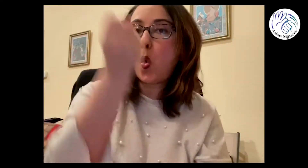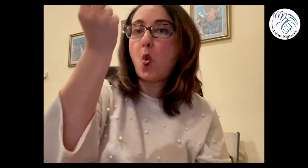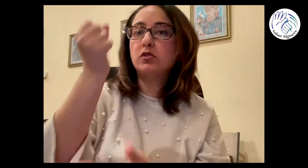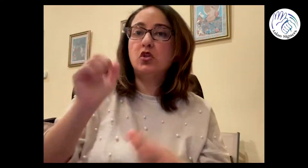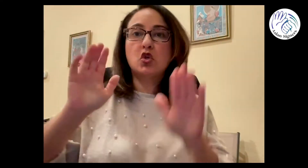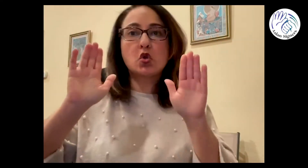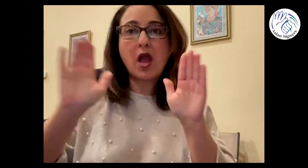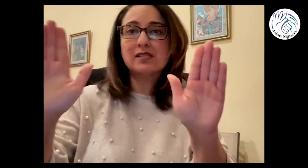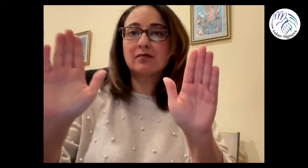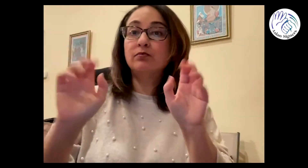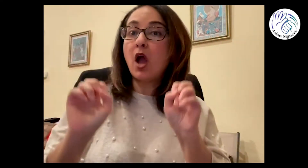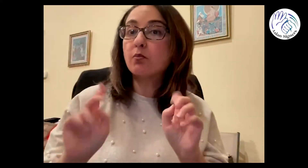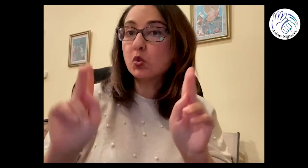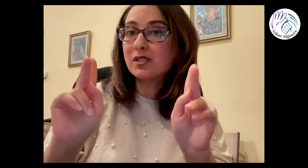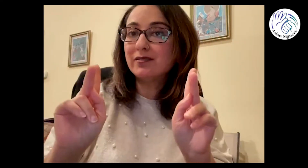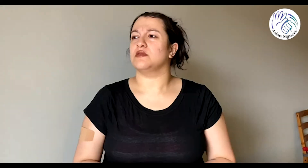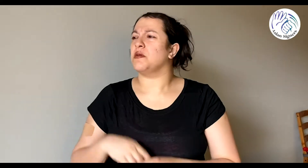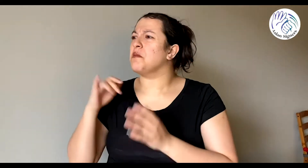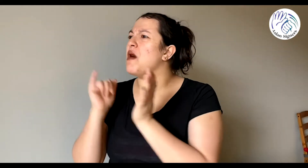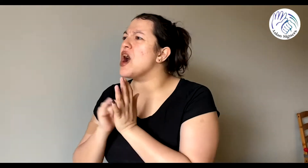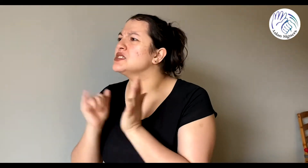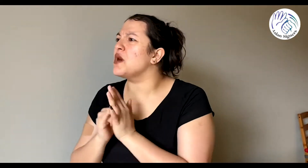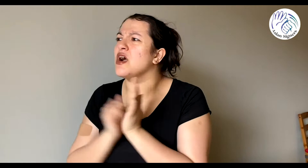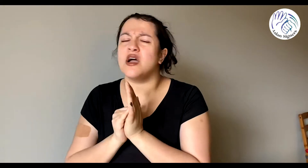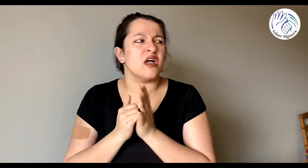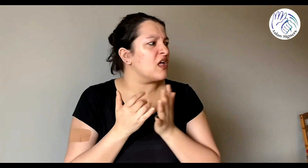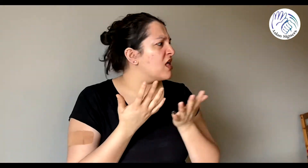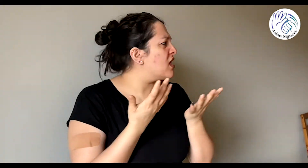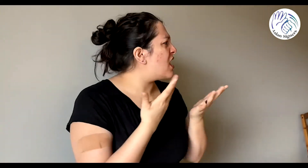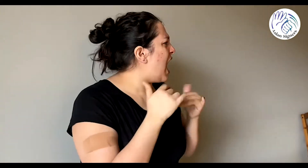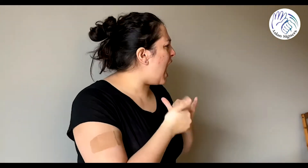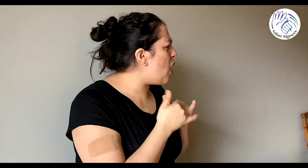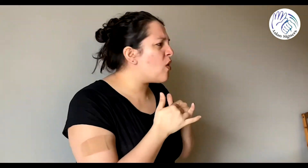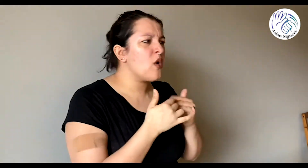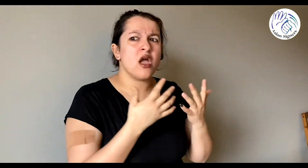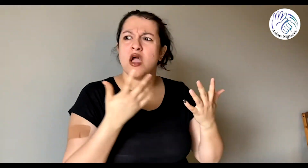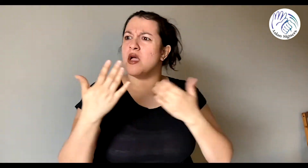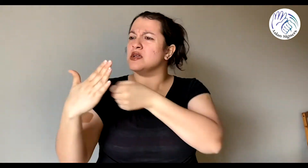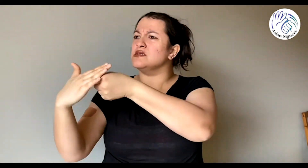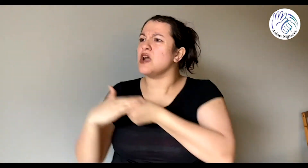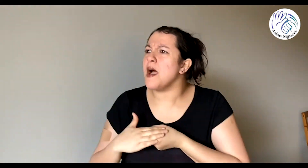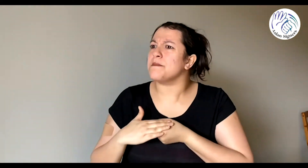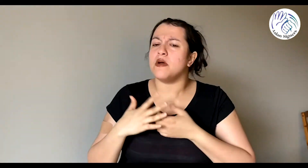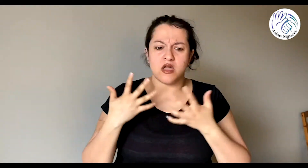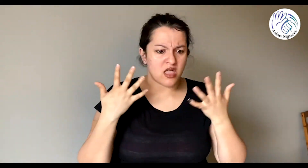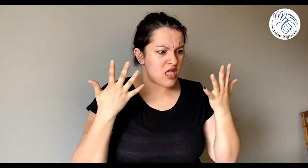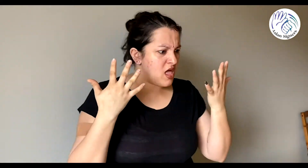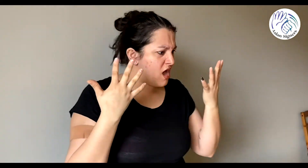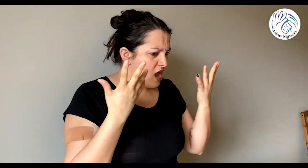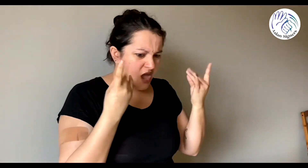Seize great opportunities! As we look around, it seems impossibilities, barriers, and oppression faces us everywhere we look